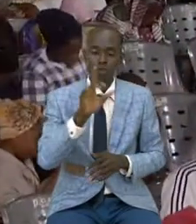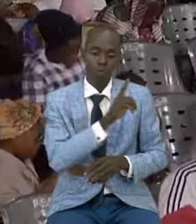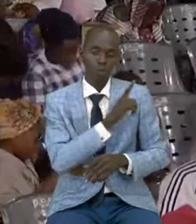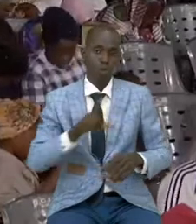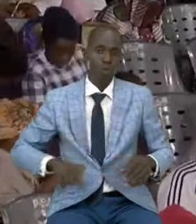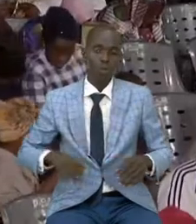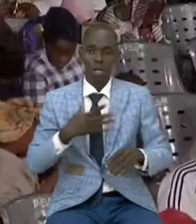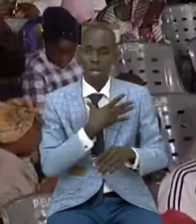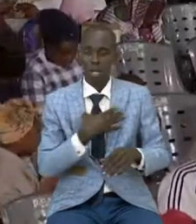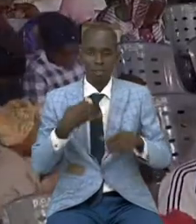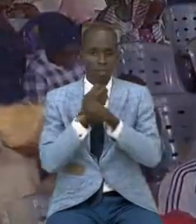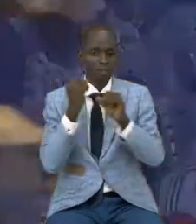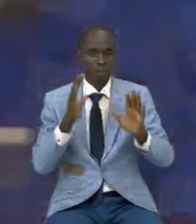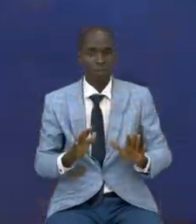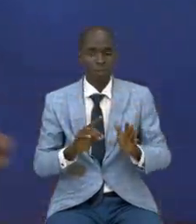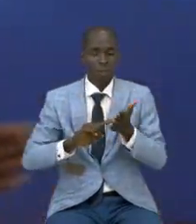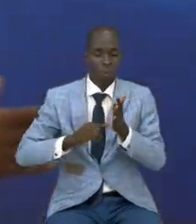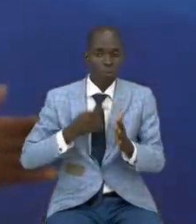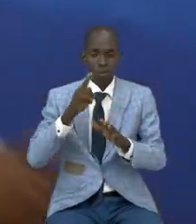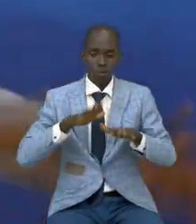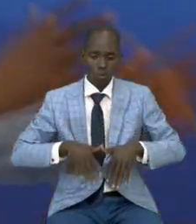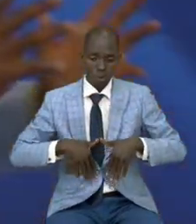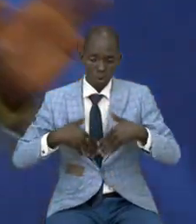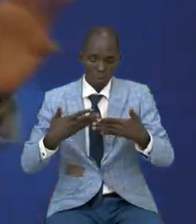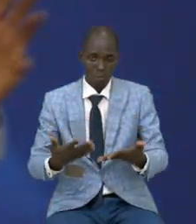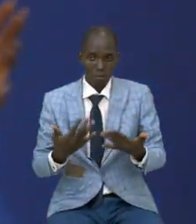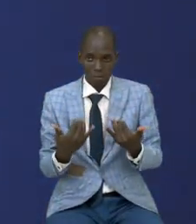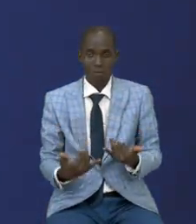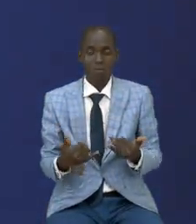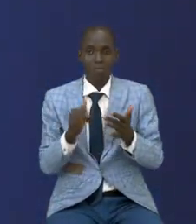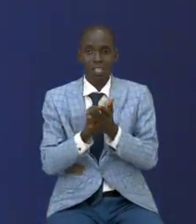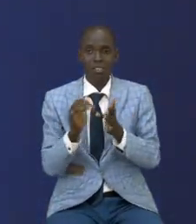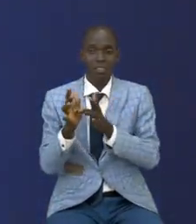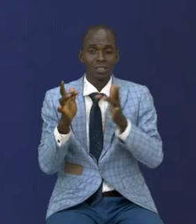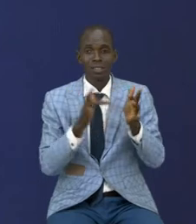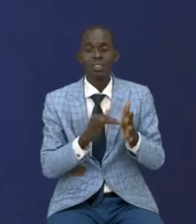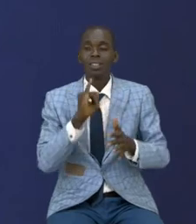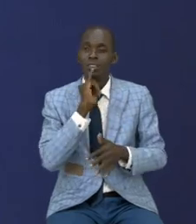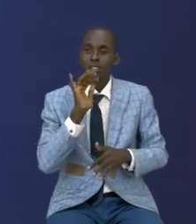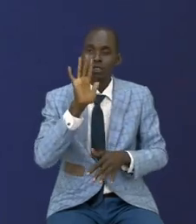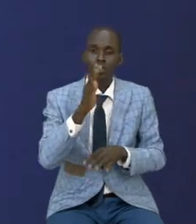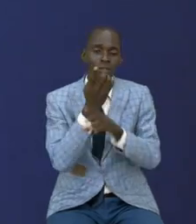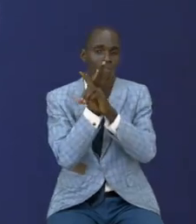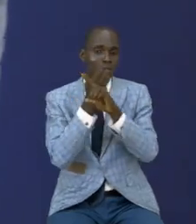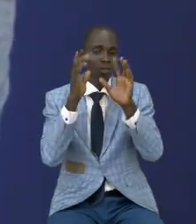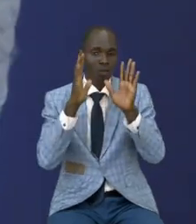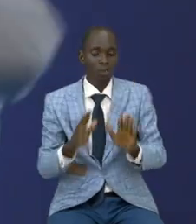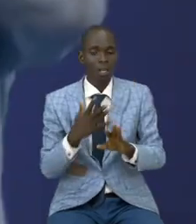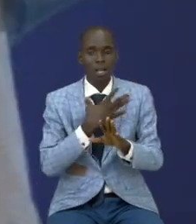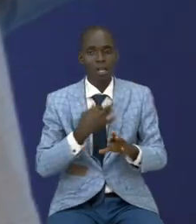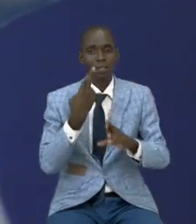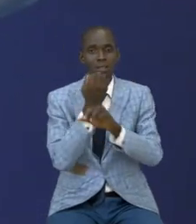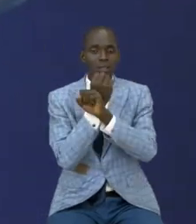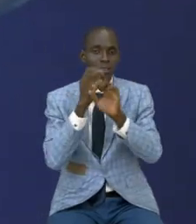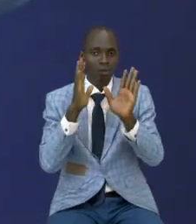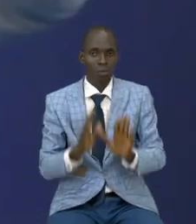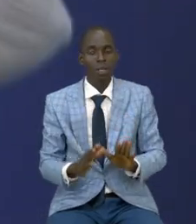wants to confess what your mouth that jesus is your deliverer and redeemer that he will take away